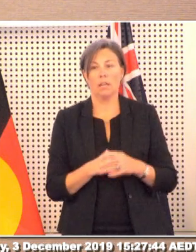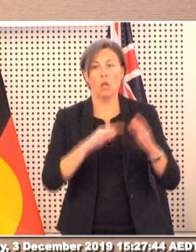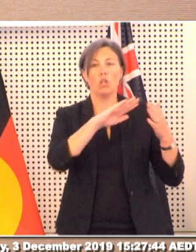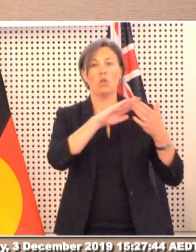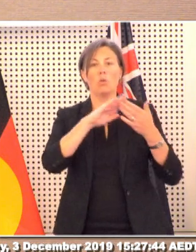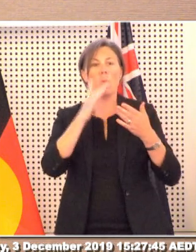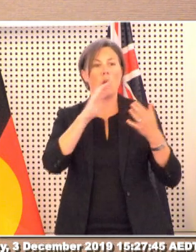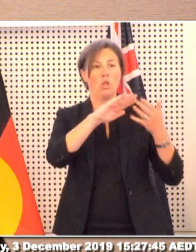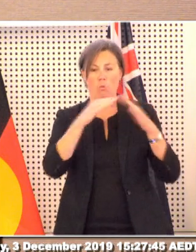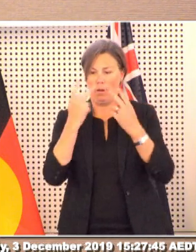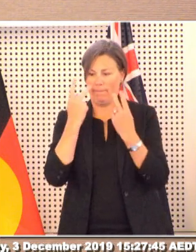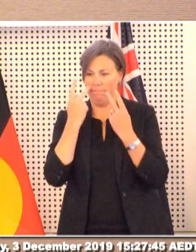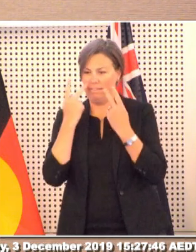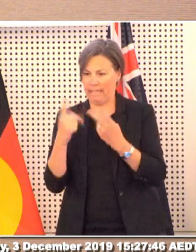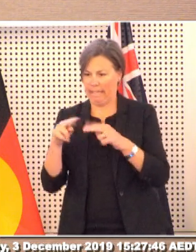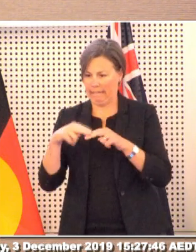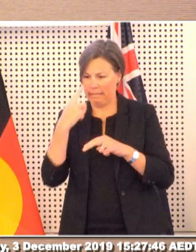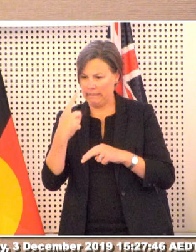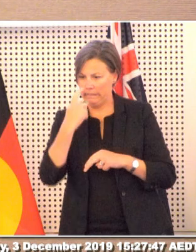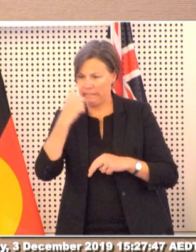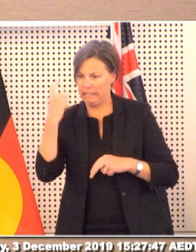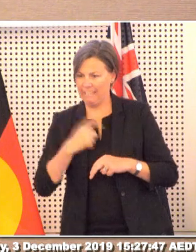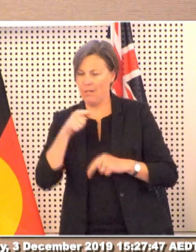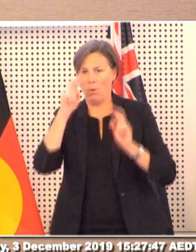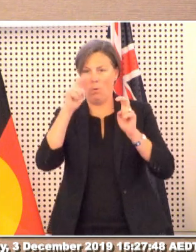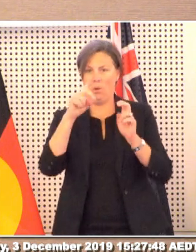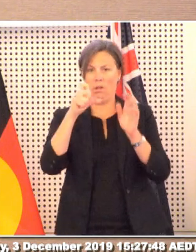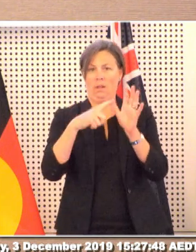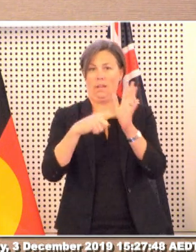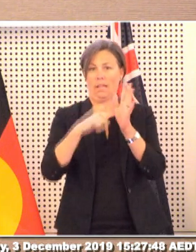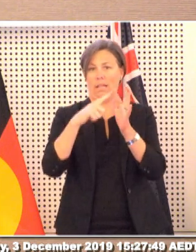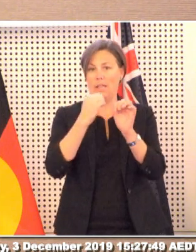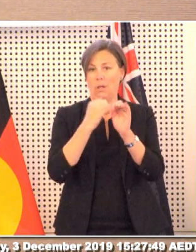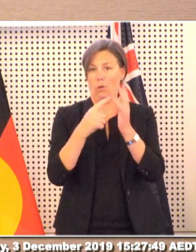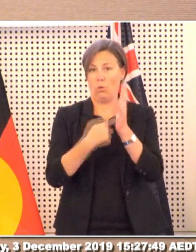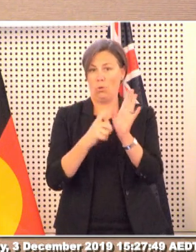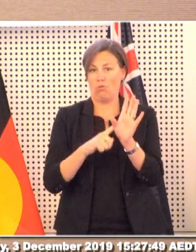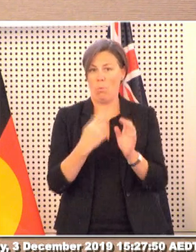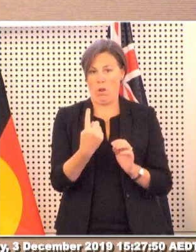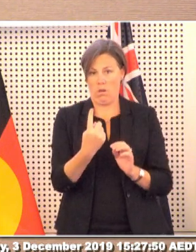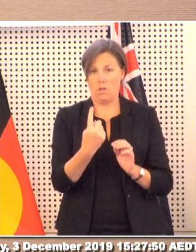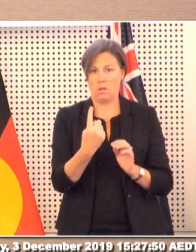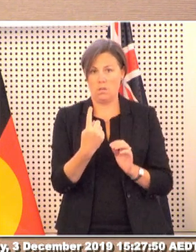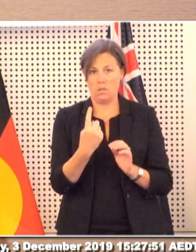incidents. And many of these issues, which we would not tolerate - - - Can you just – because I don’t think we’ve